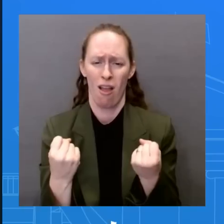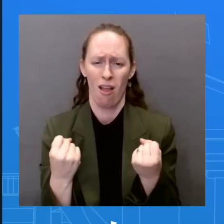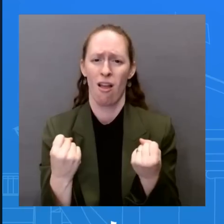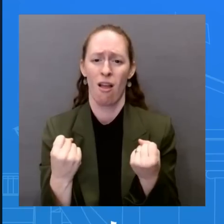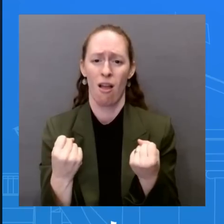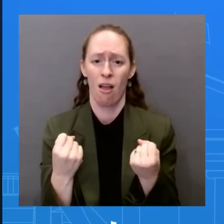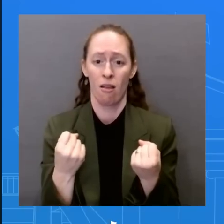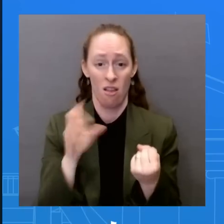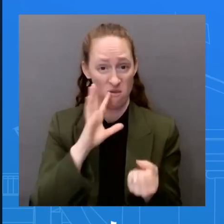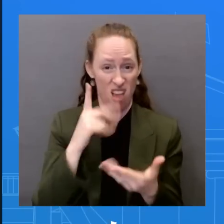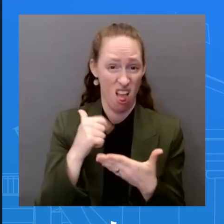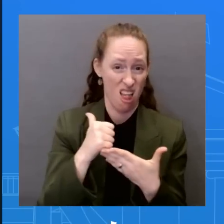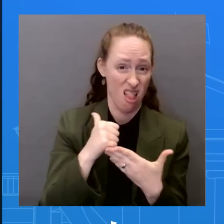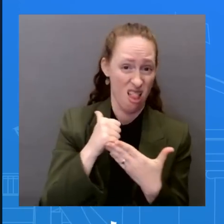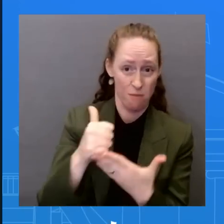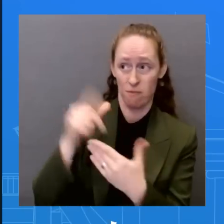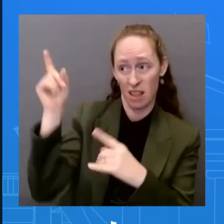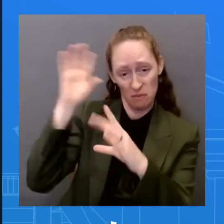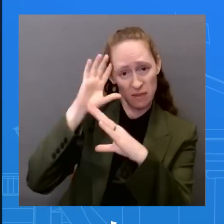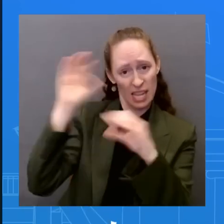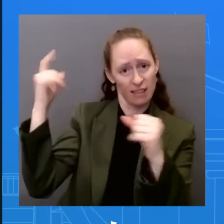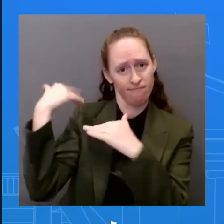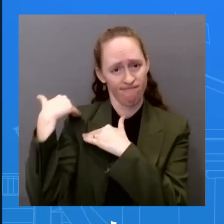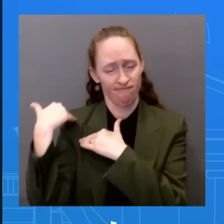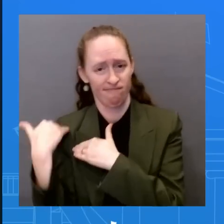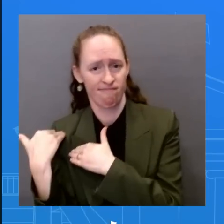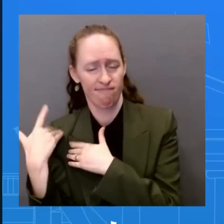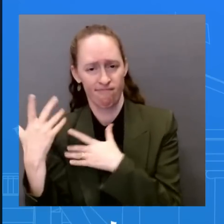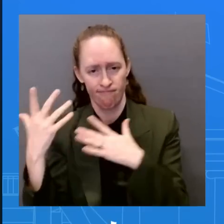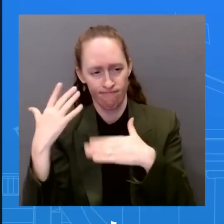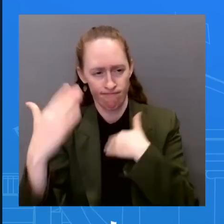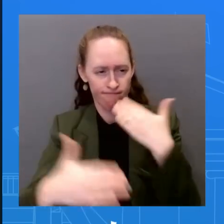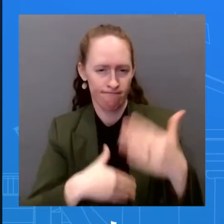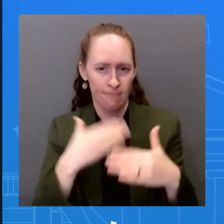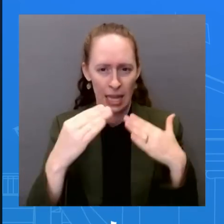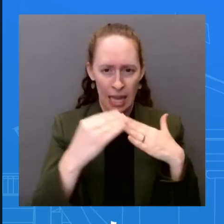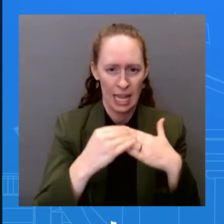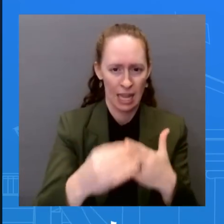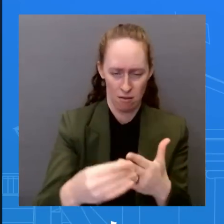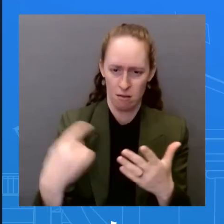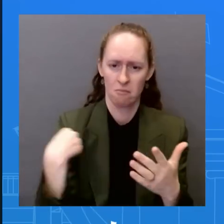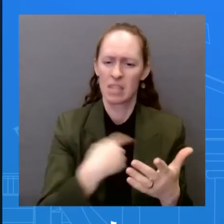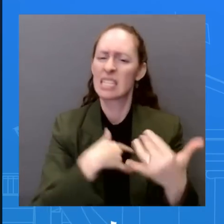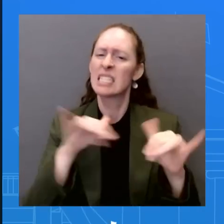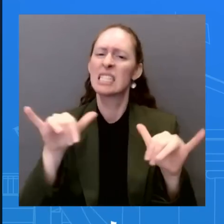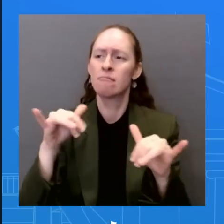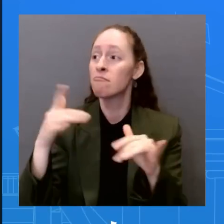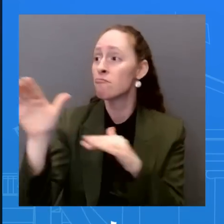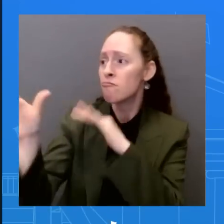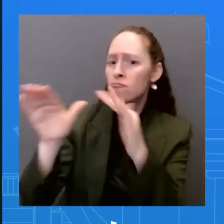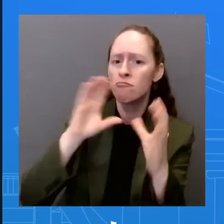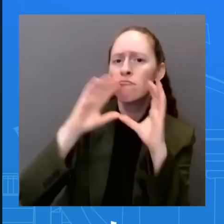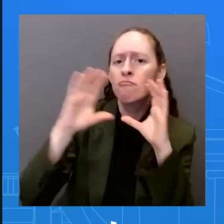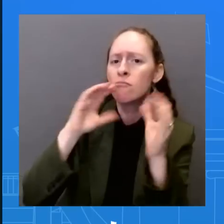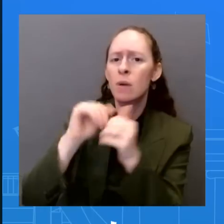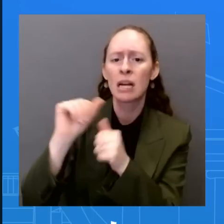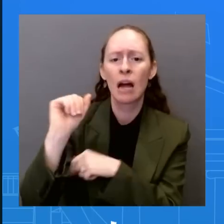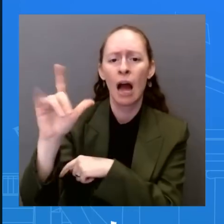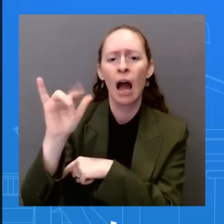We're going to continue to work with our Allies. As we have seen, NATO is going to expand by two, and that because --